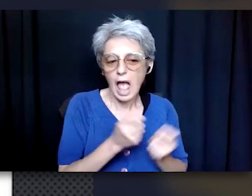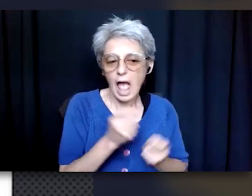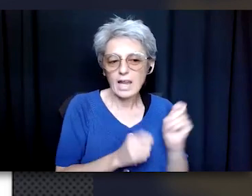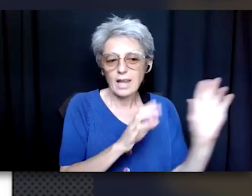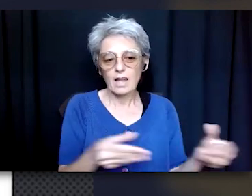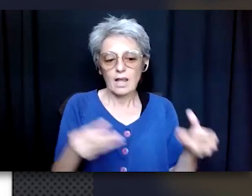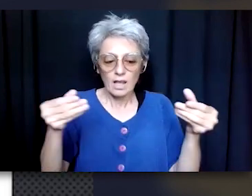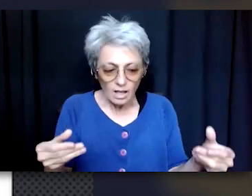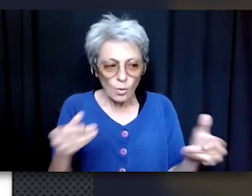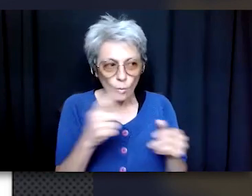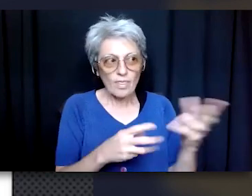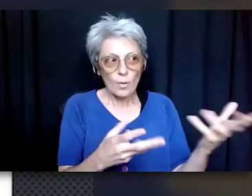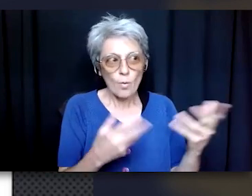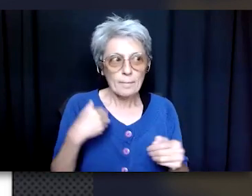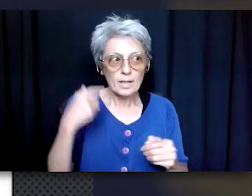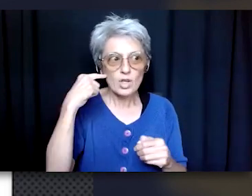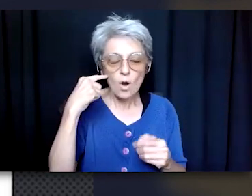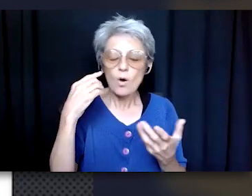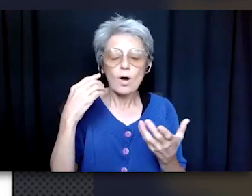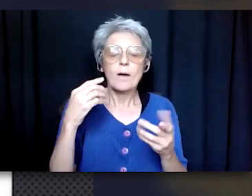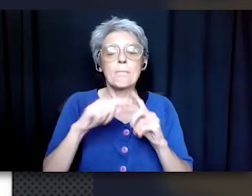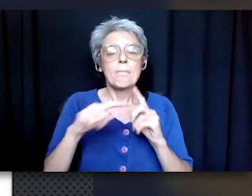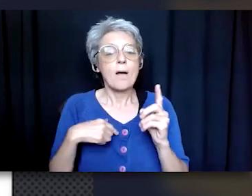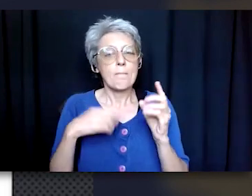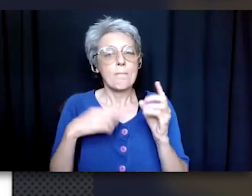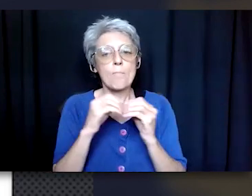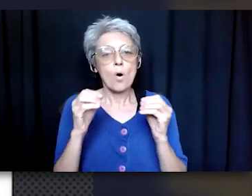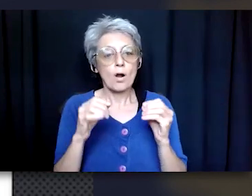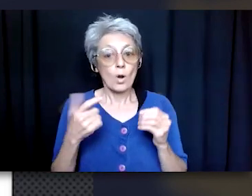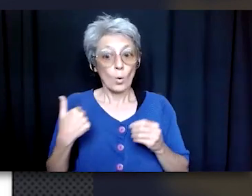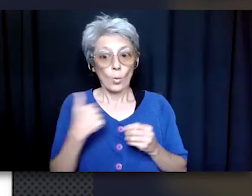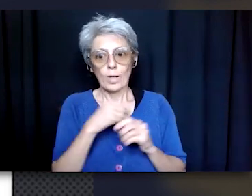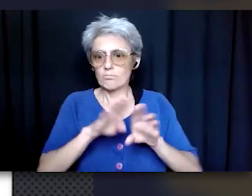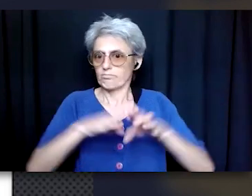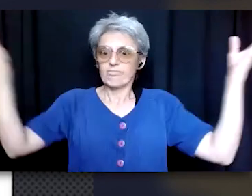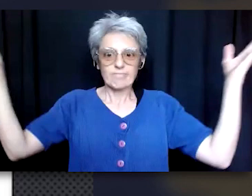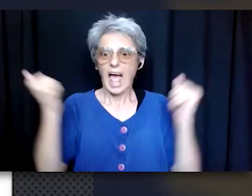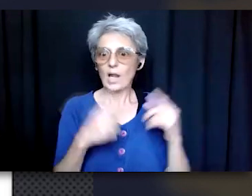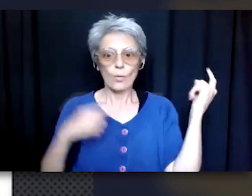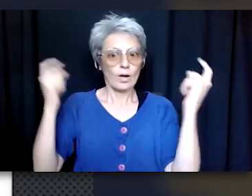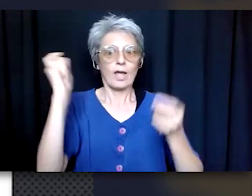can contribute to the body of knowledge that is the internet, right? And our students can do that,